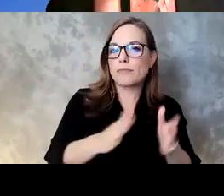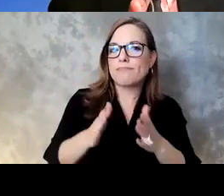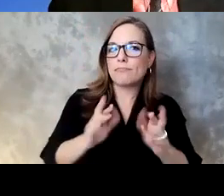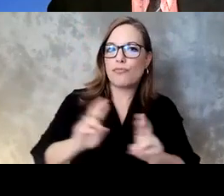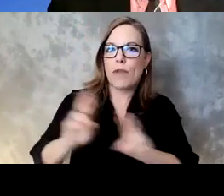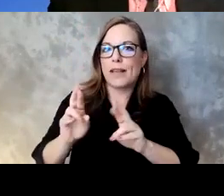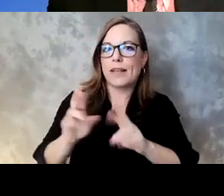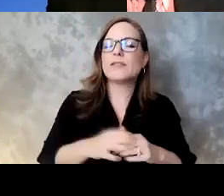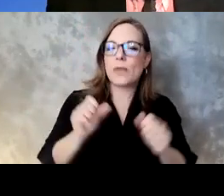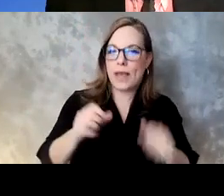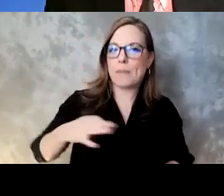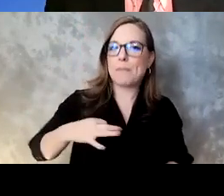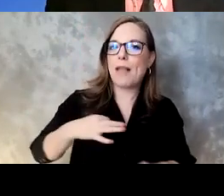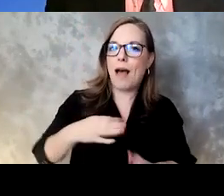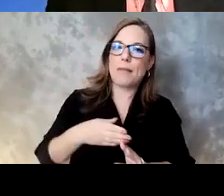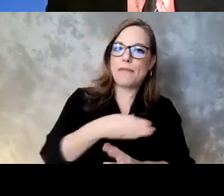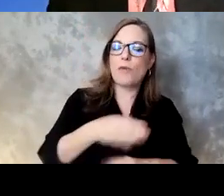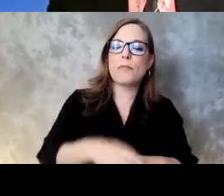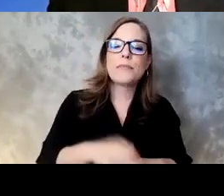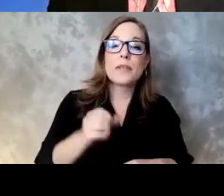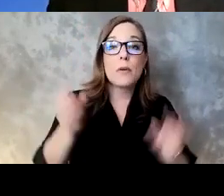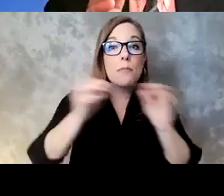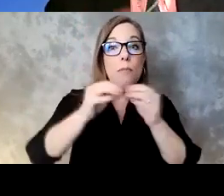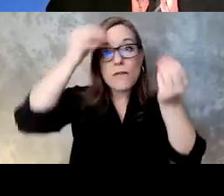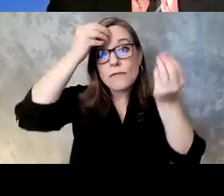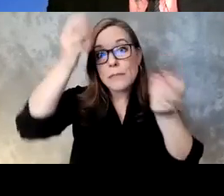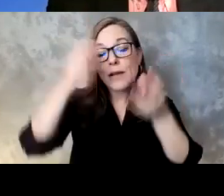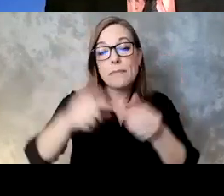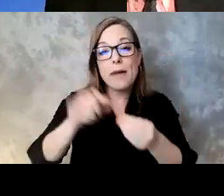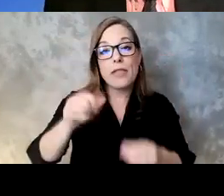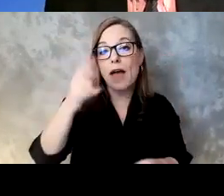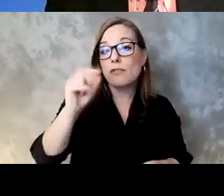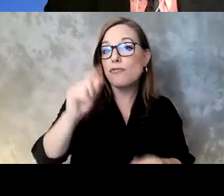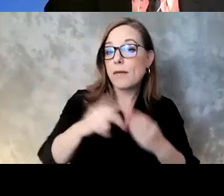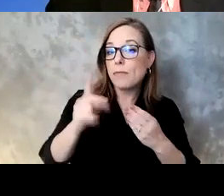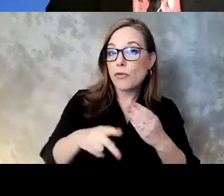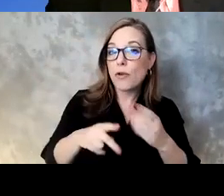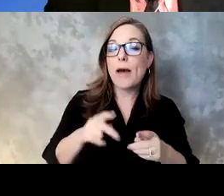So for more information on this grant program you can go to the link that was just provided